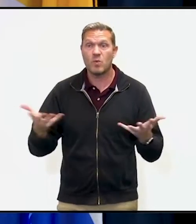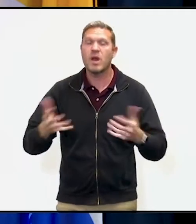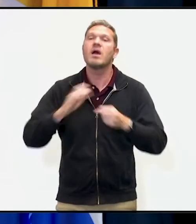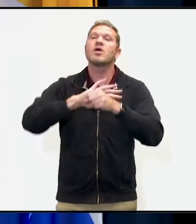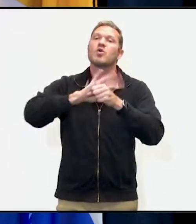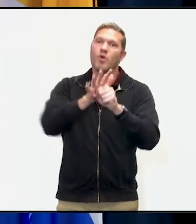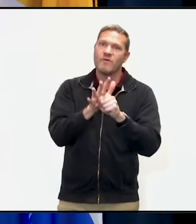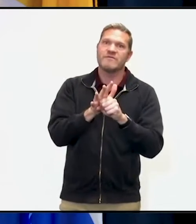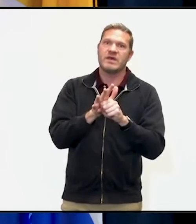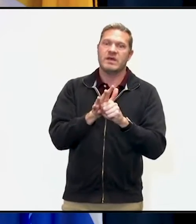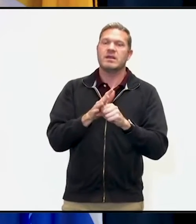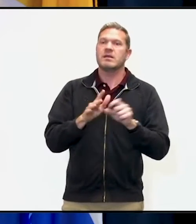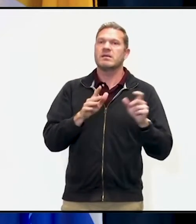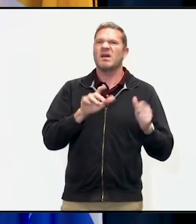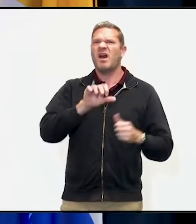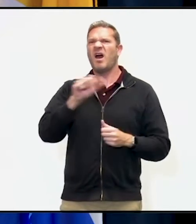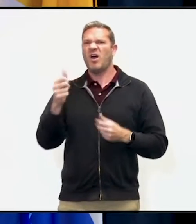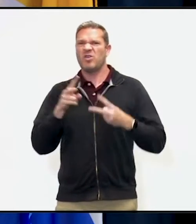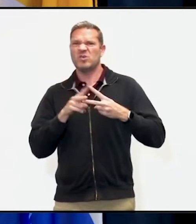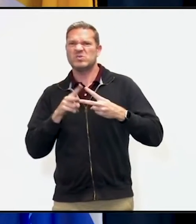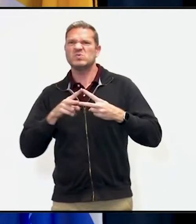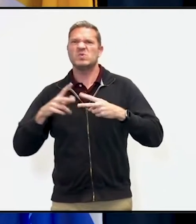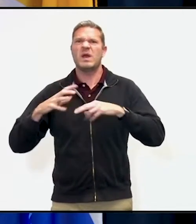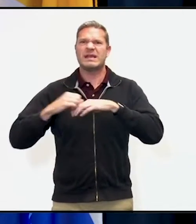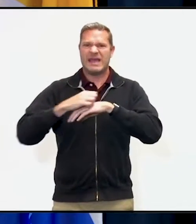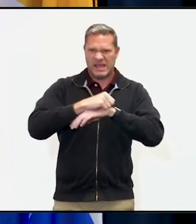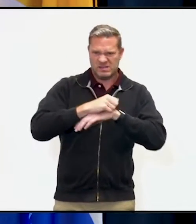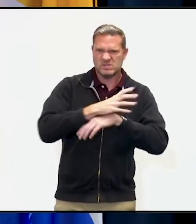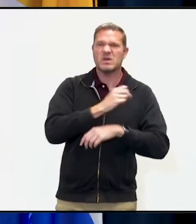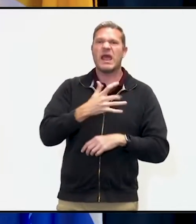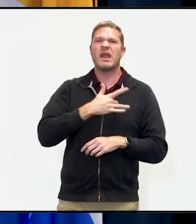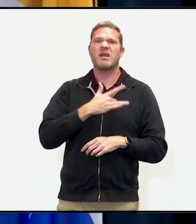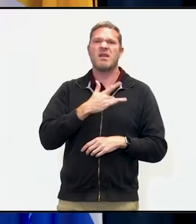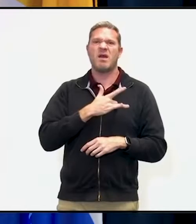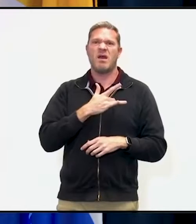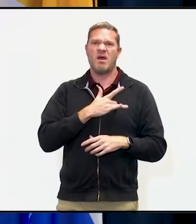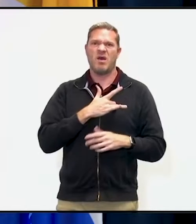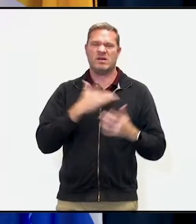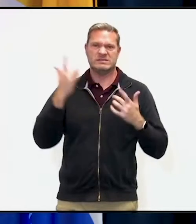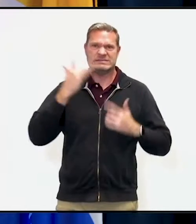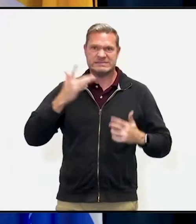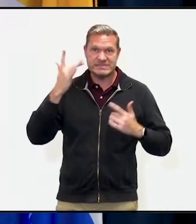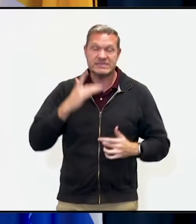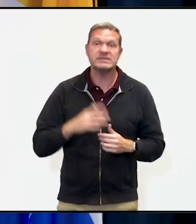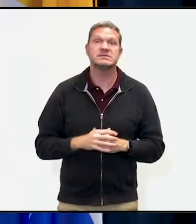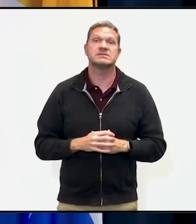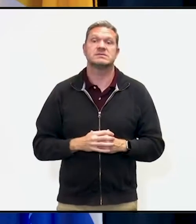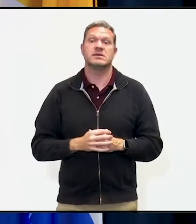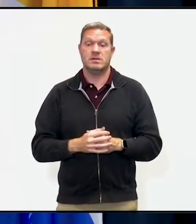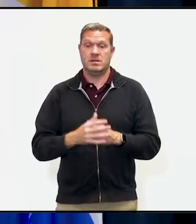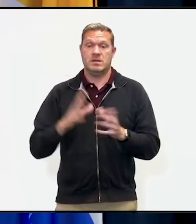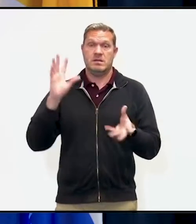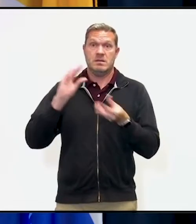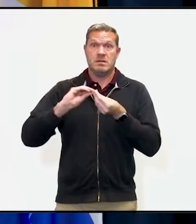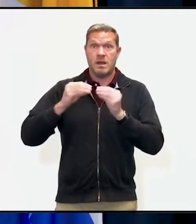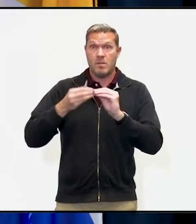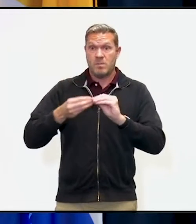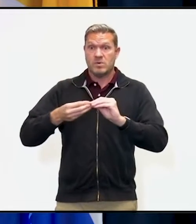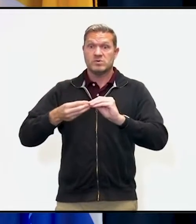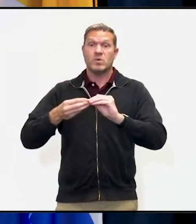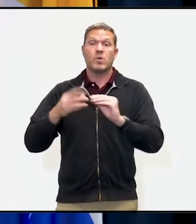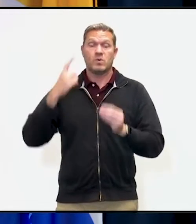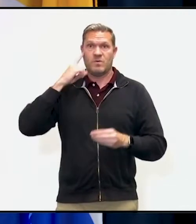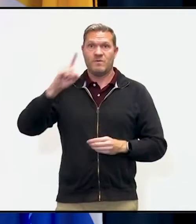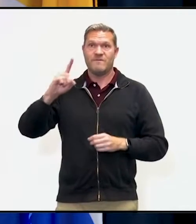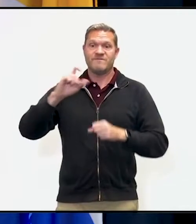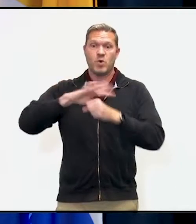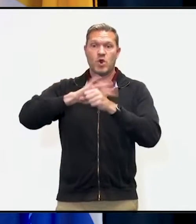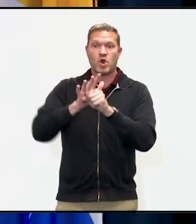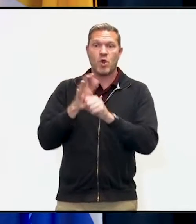As of today, 52,213 Long Beach residents have tested positive for COVID-19 and we've lost